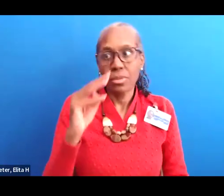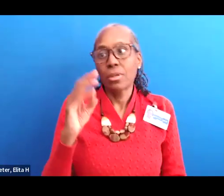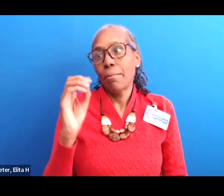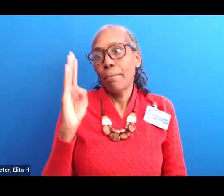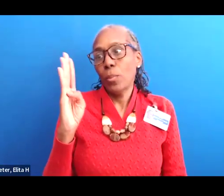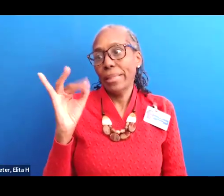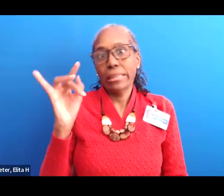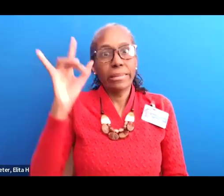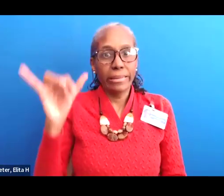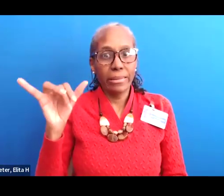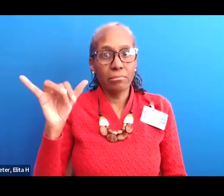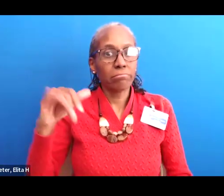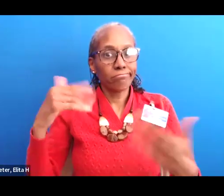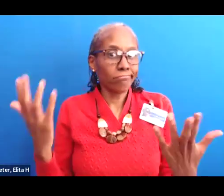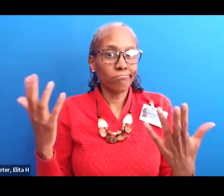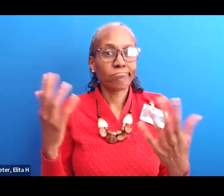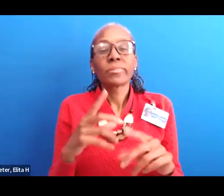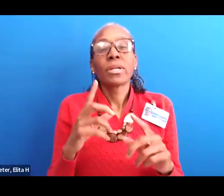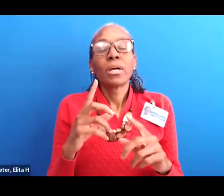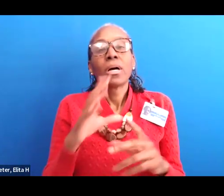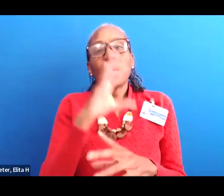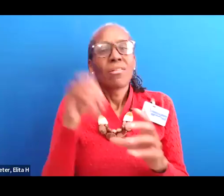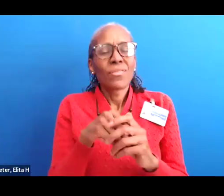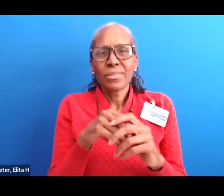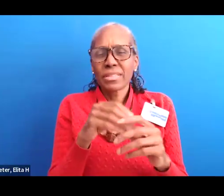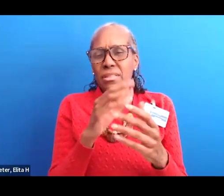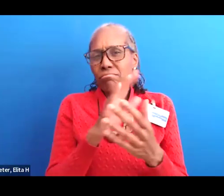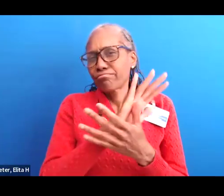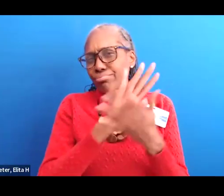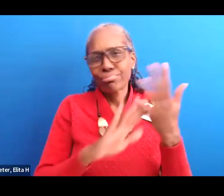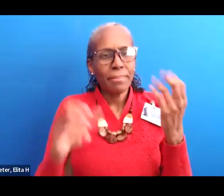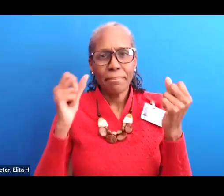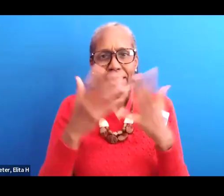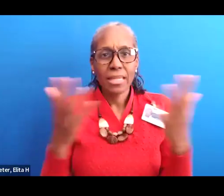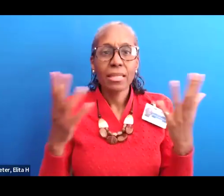It really is a long, it encompasses just about everything, but you can get two weeks a year.